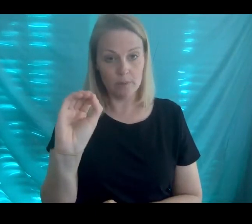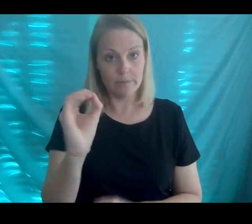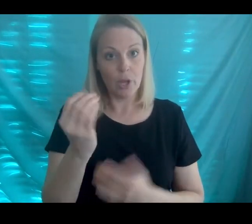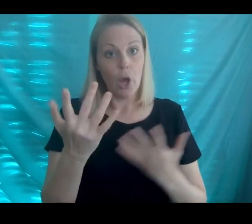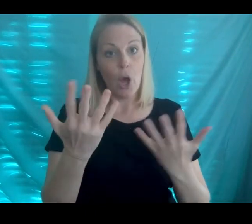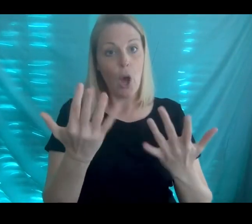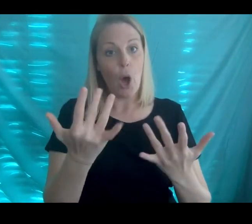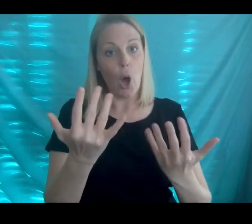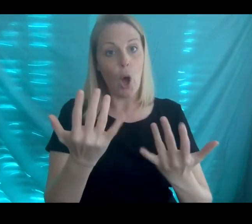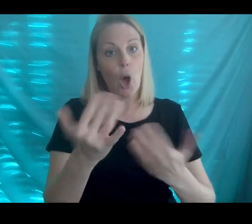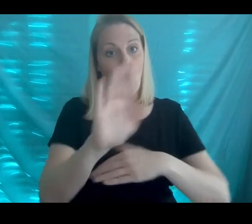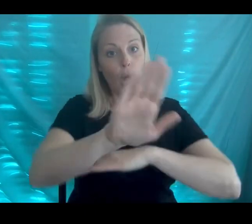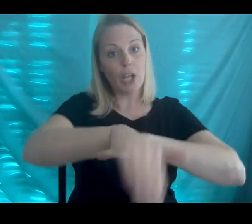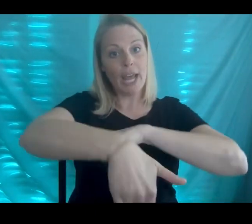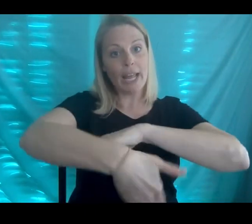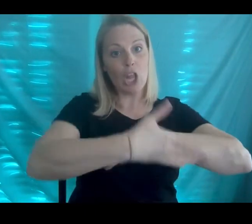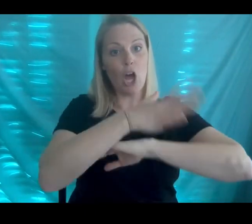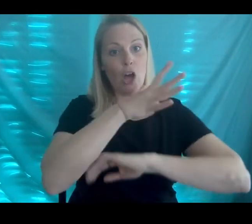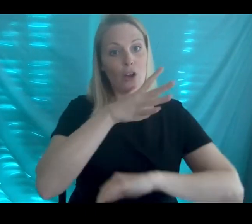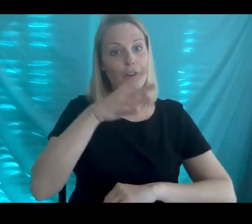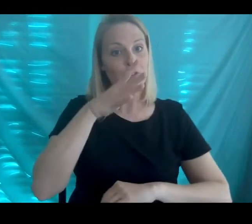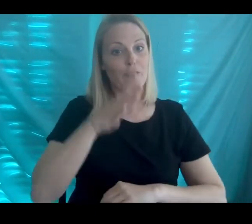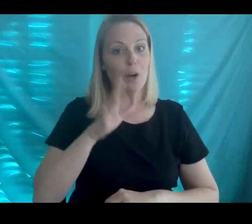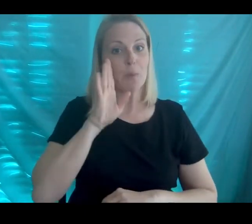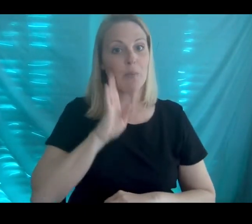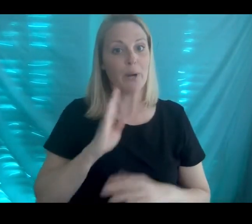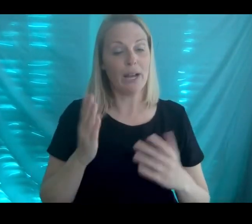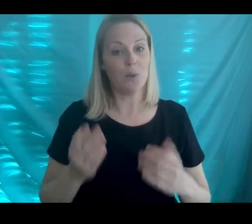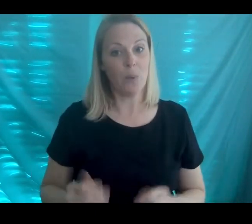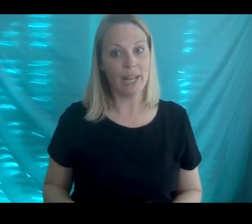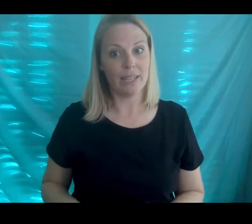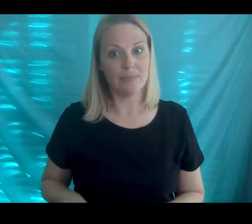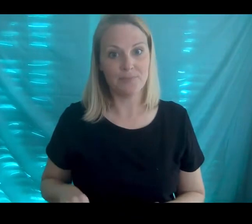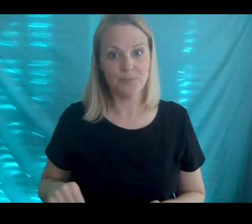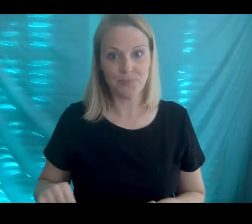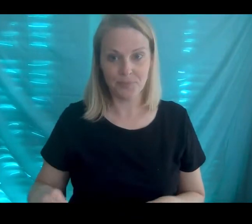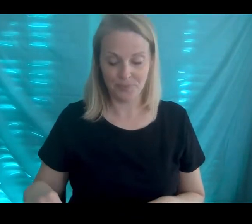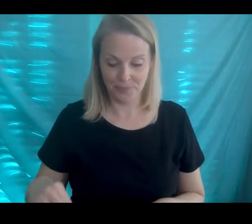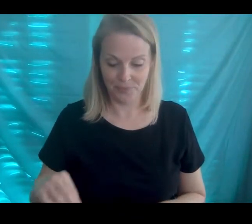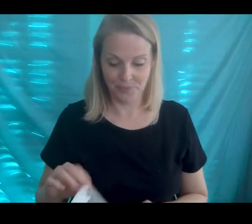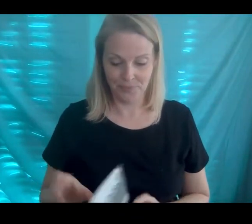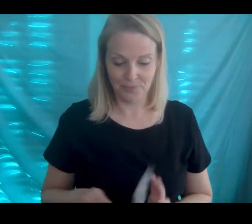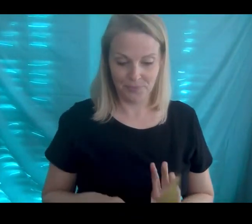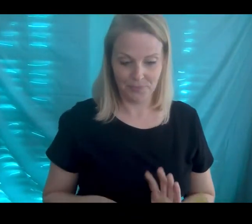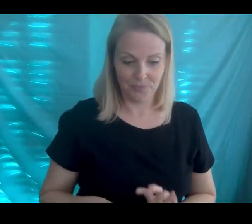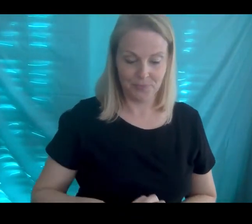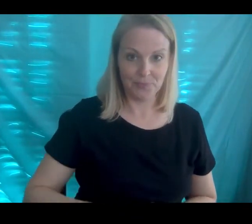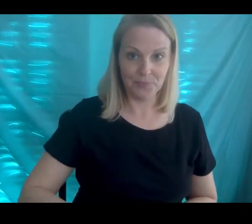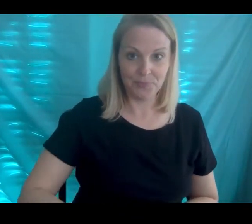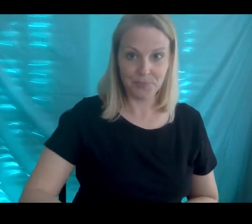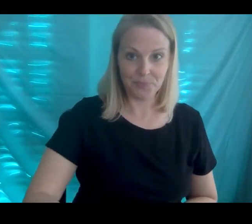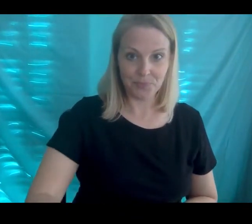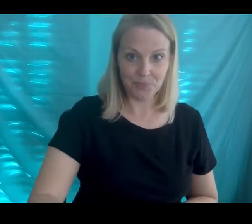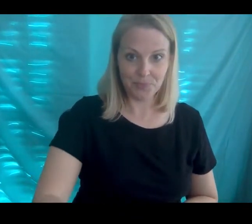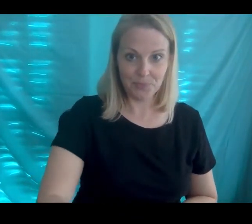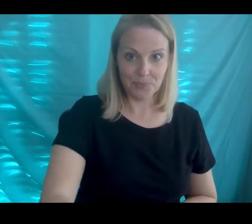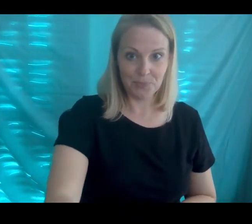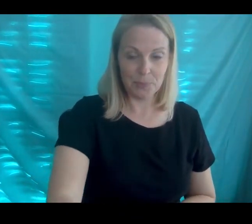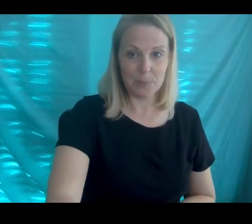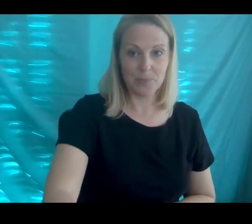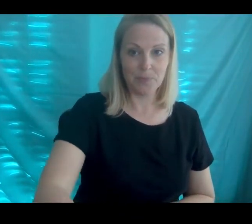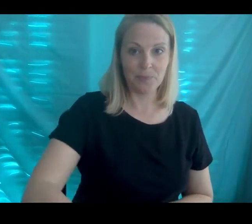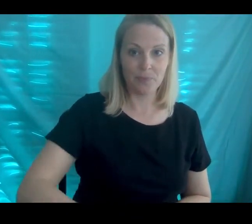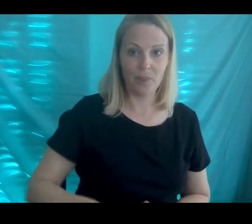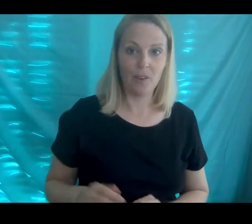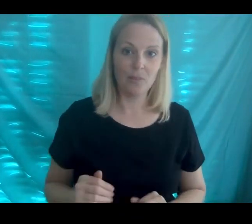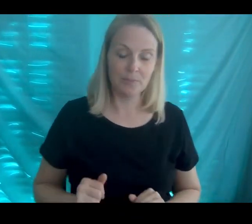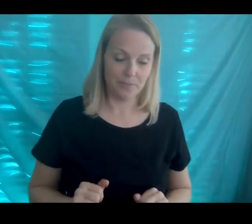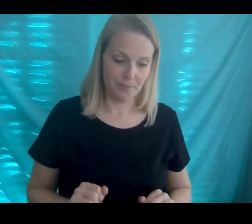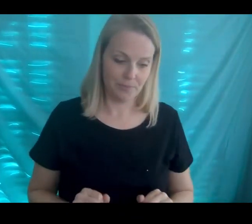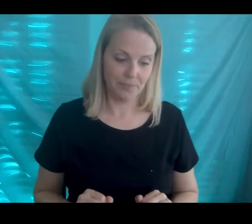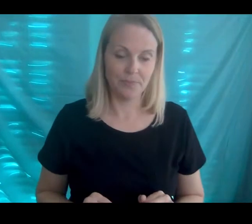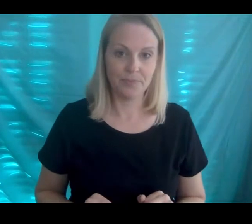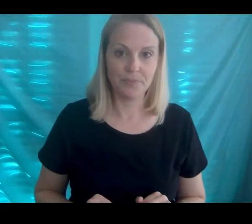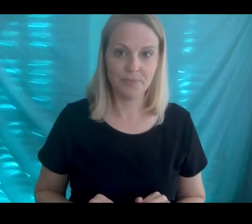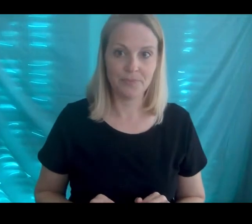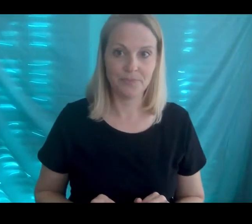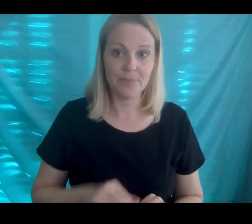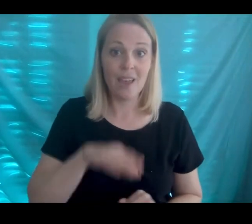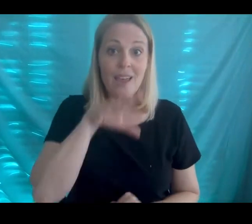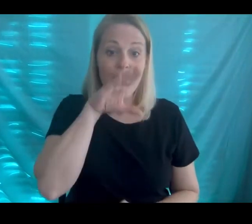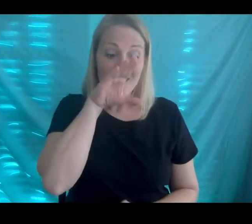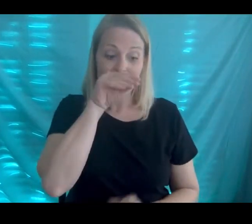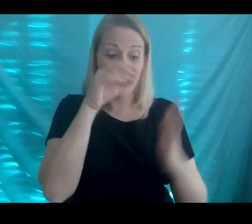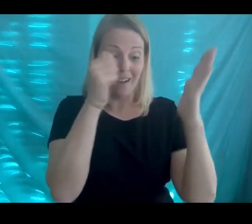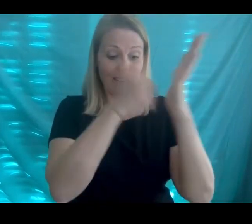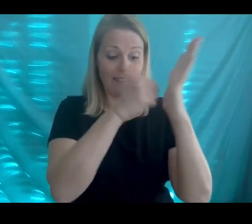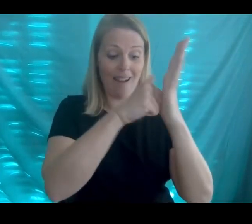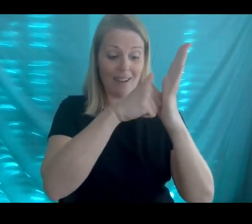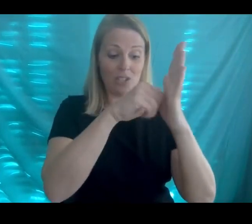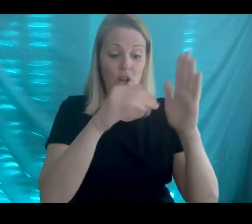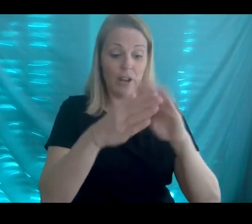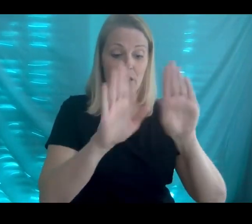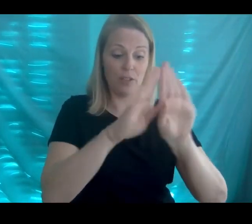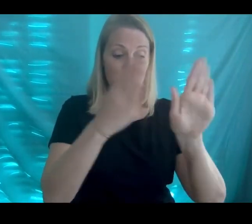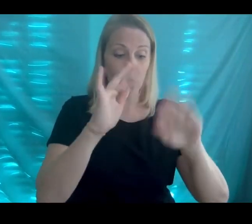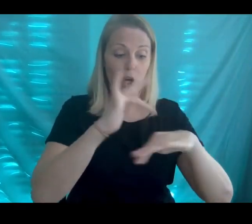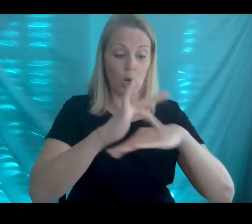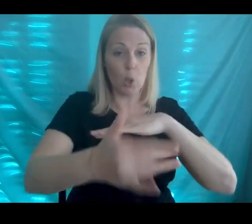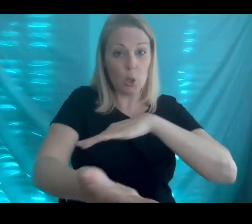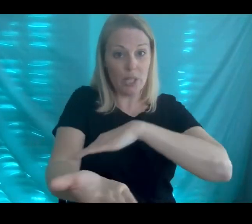all night long Farmer Brown waited duck knocked on the door early the next